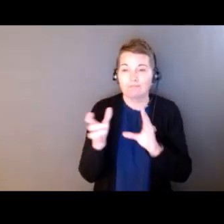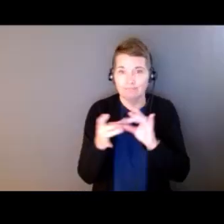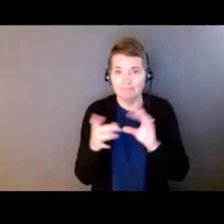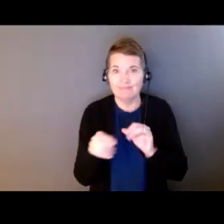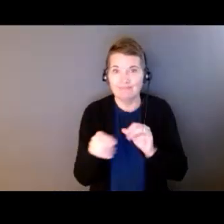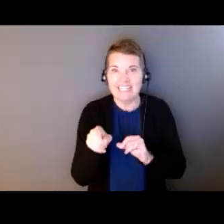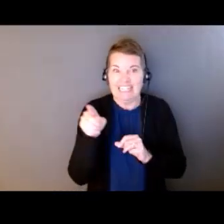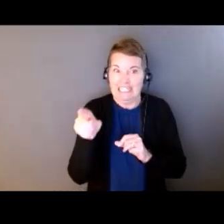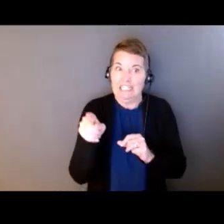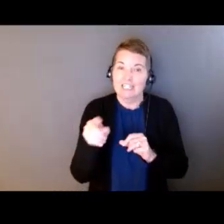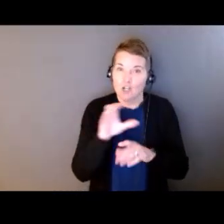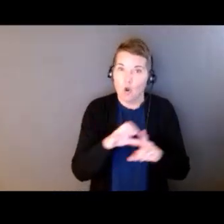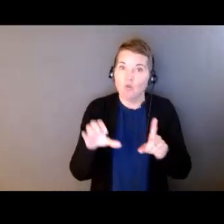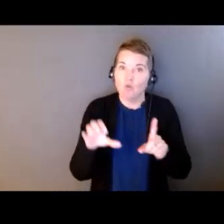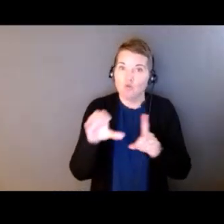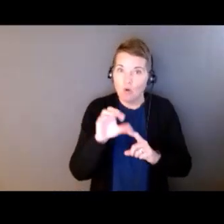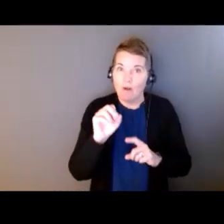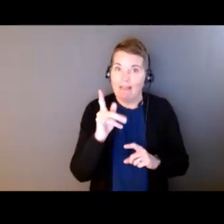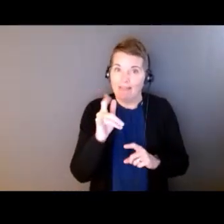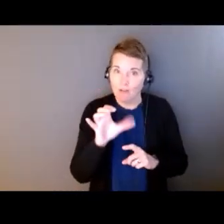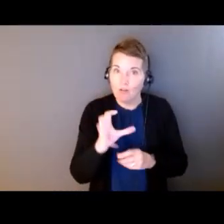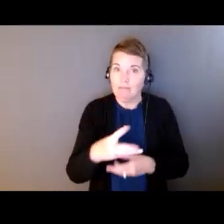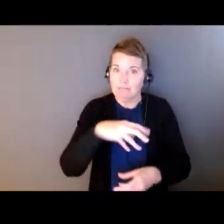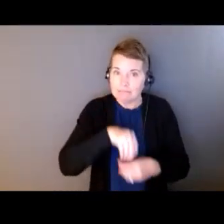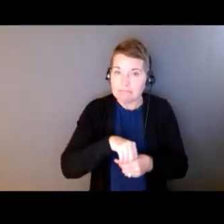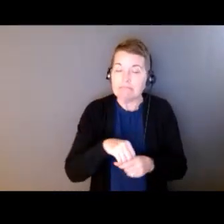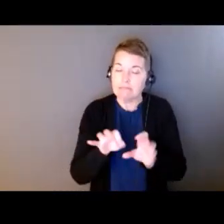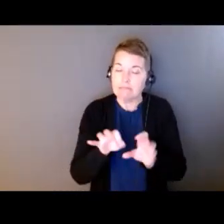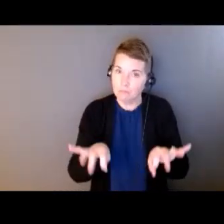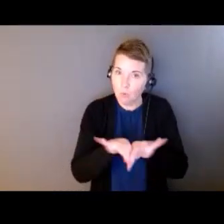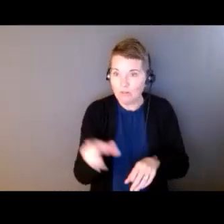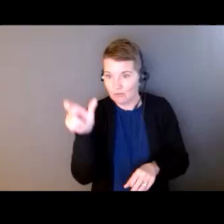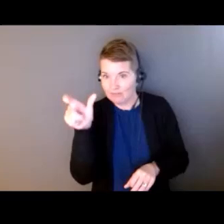So, it is certainly suggested, as per the Helpful Information section,